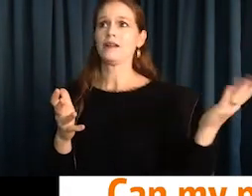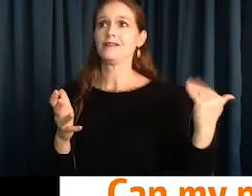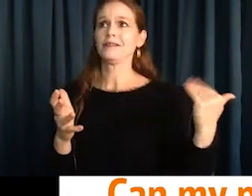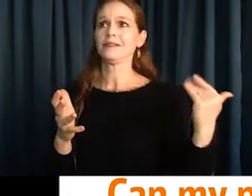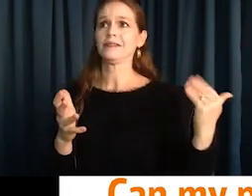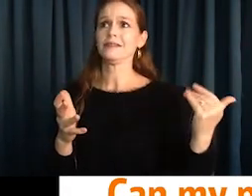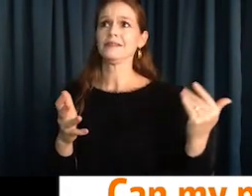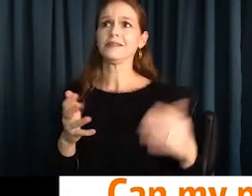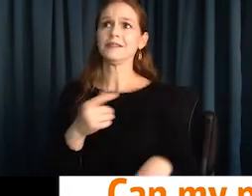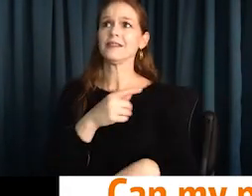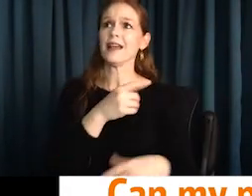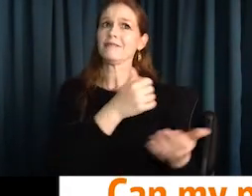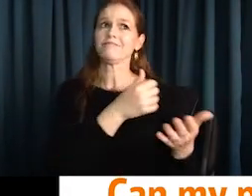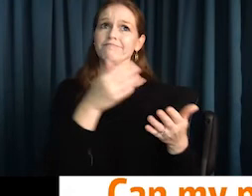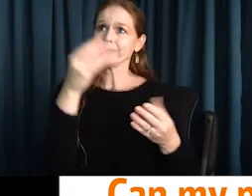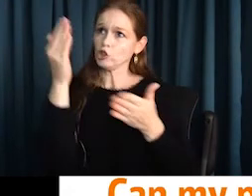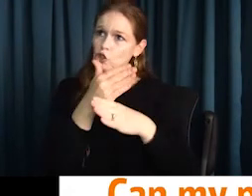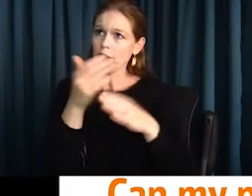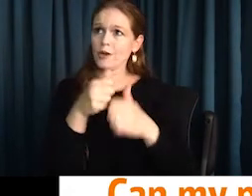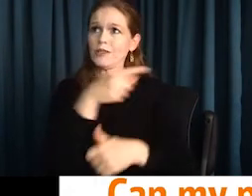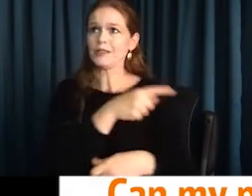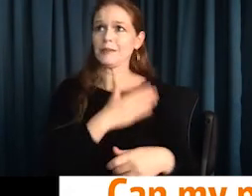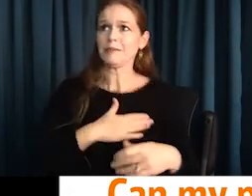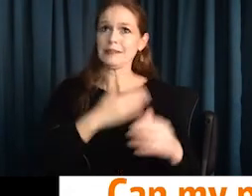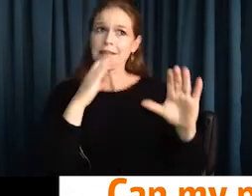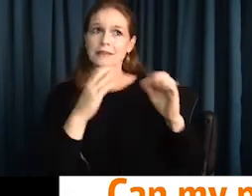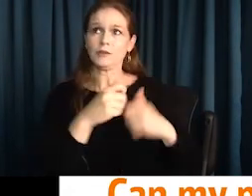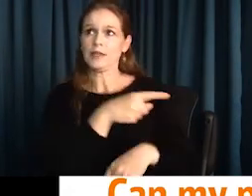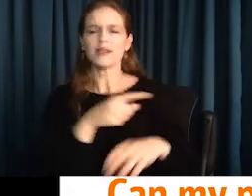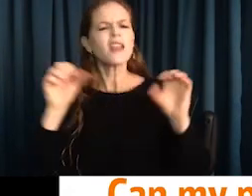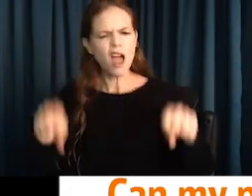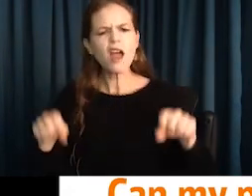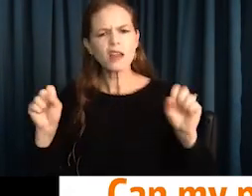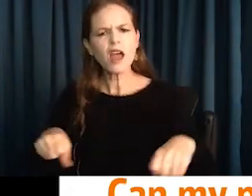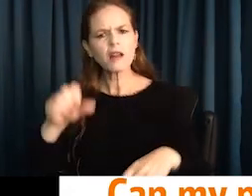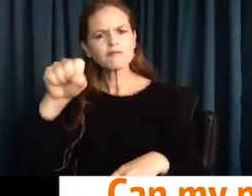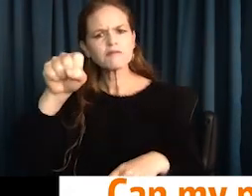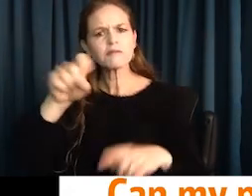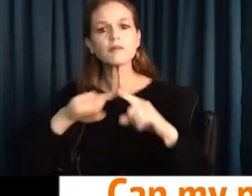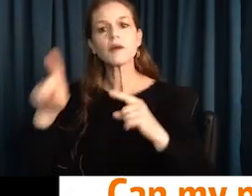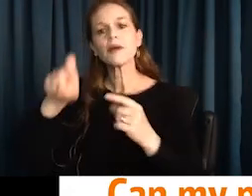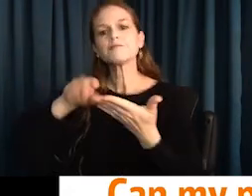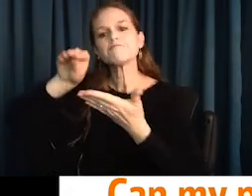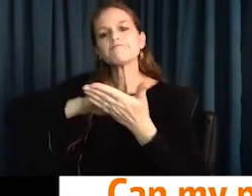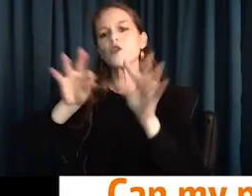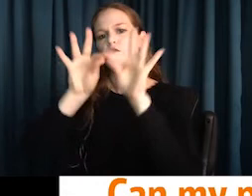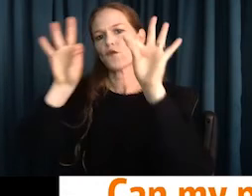or significant other, we do have a form that we could provide. You'll fill that out and